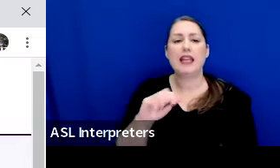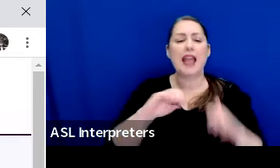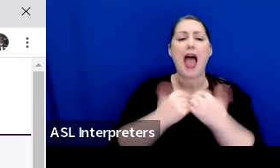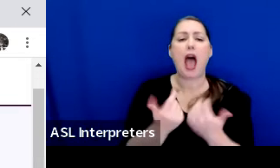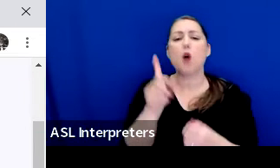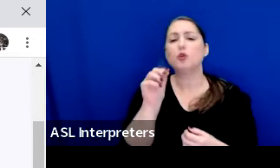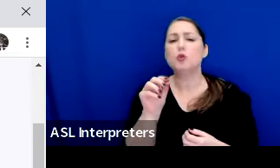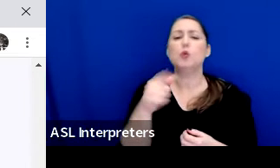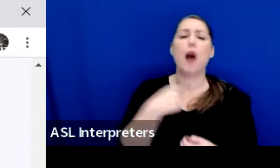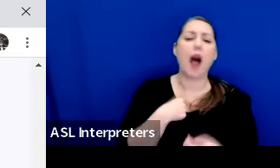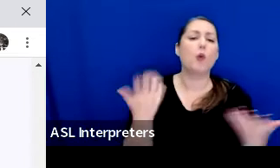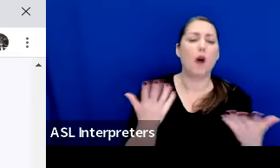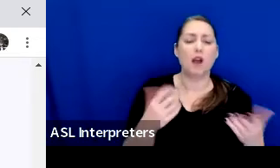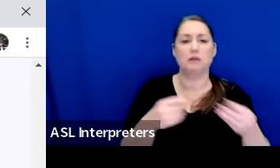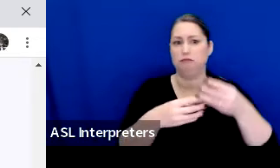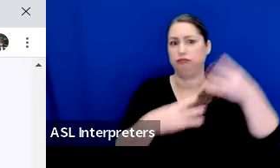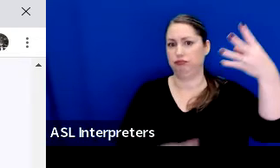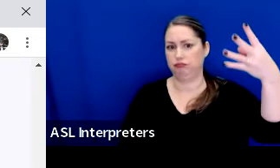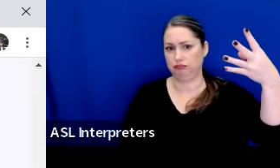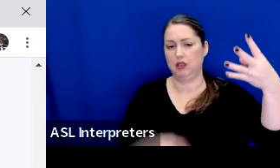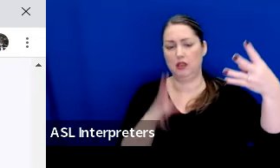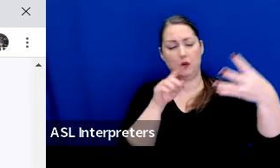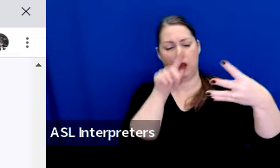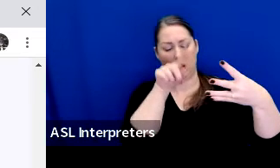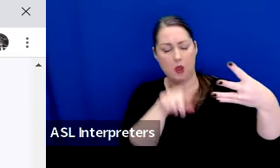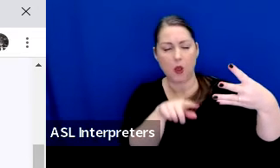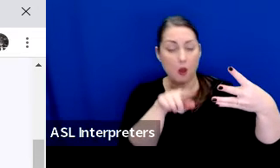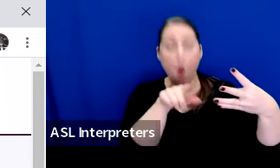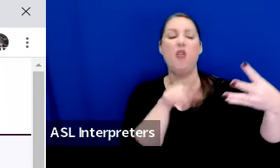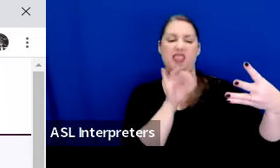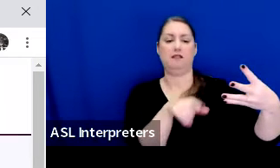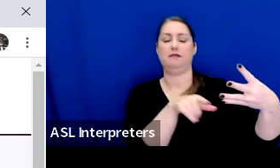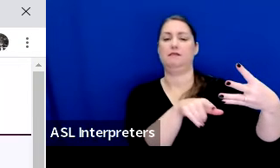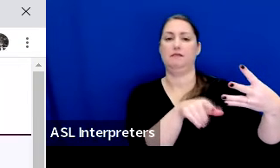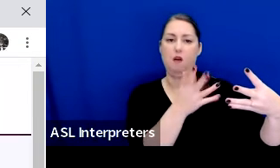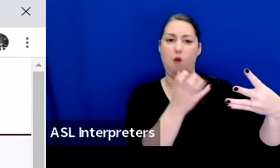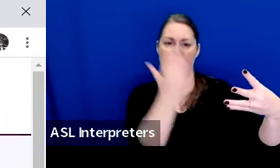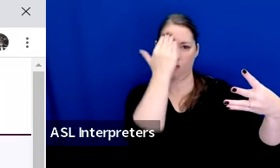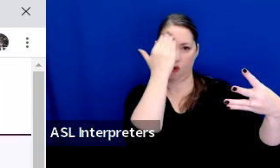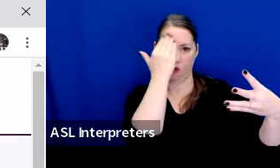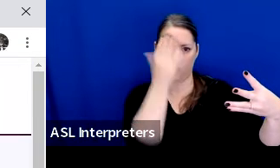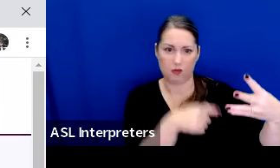Then these are the forums on the How do I questions? OK. And you'll notice there's a lot of them,